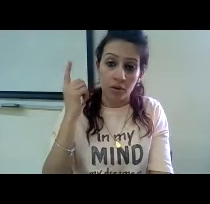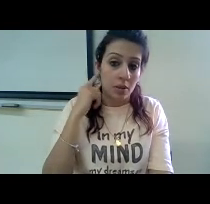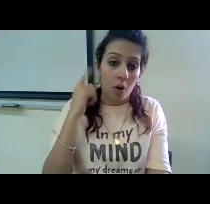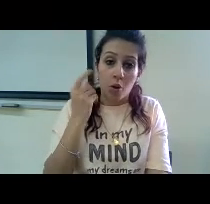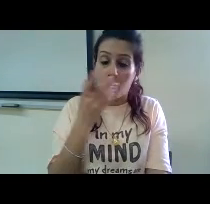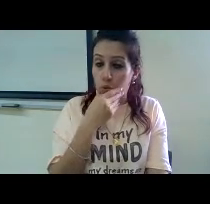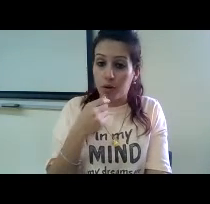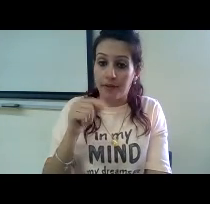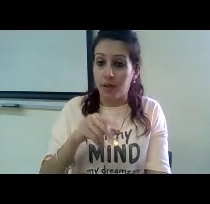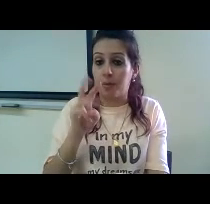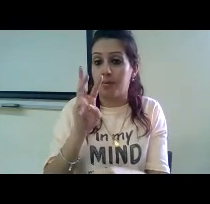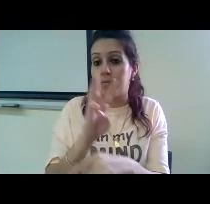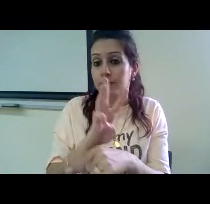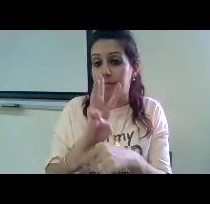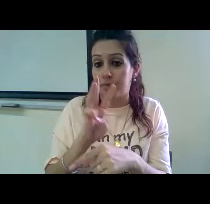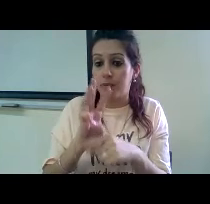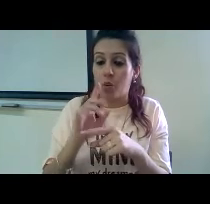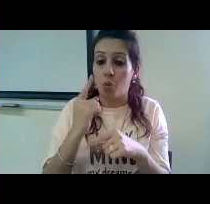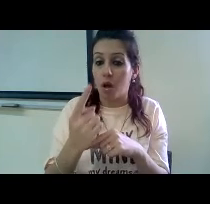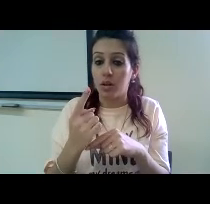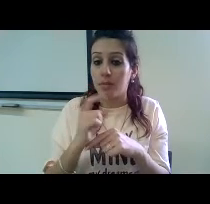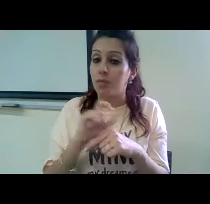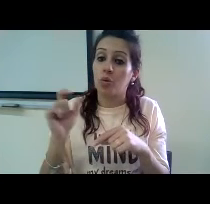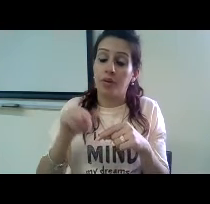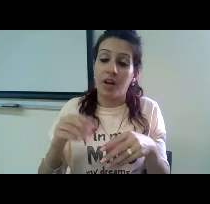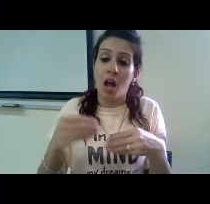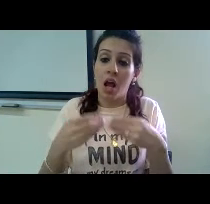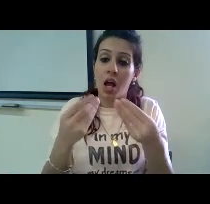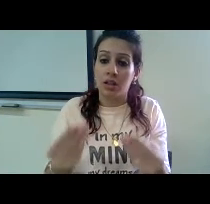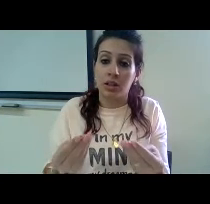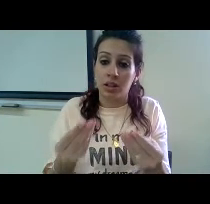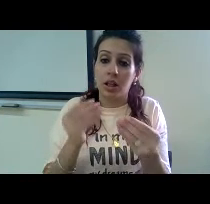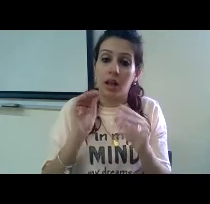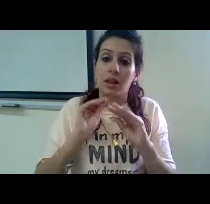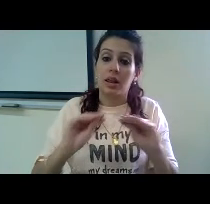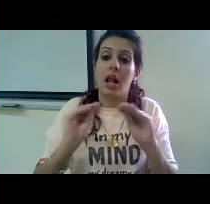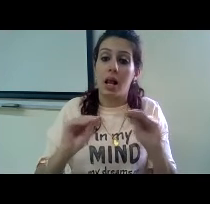provide the data package to the parents so they can stay engaged with the student